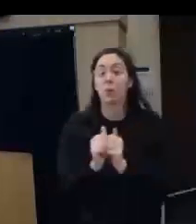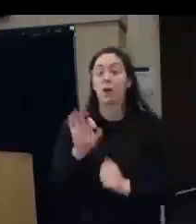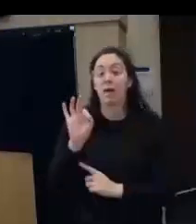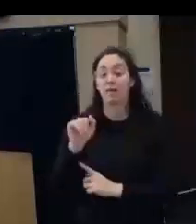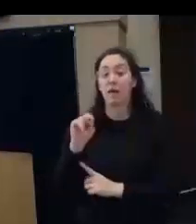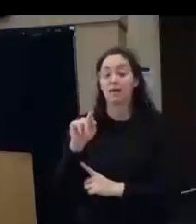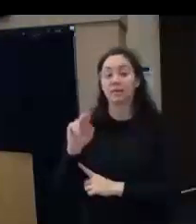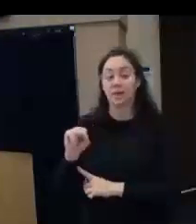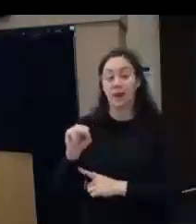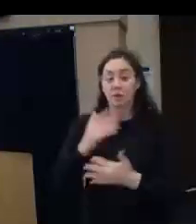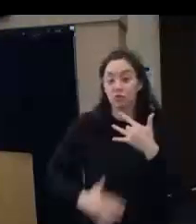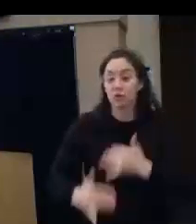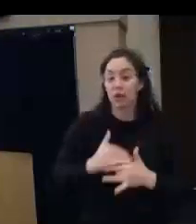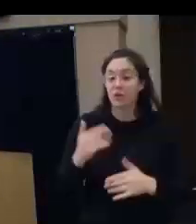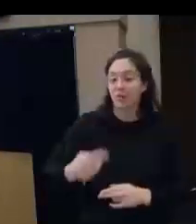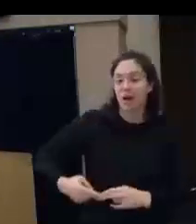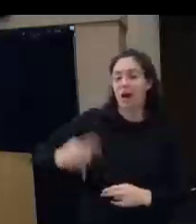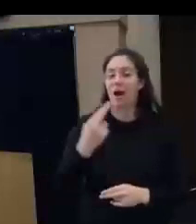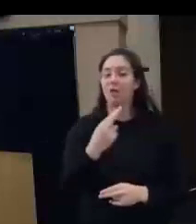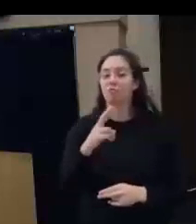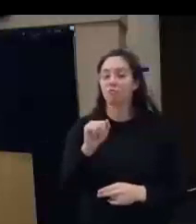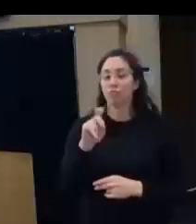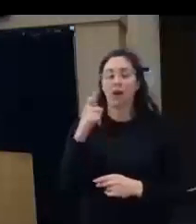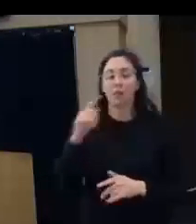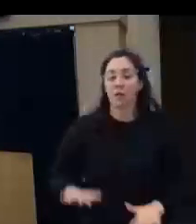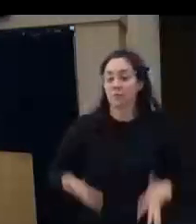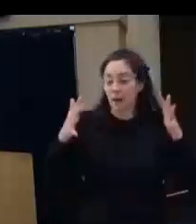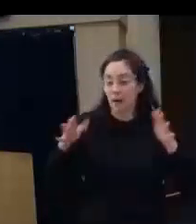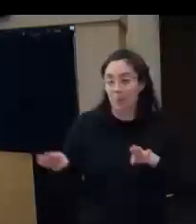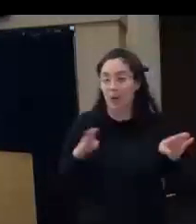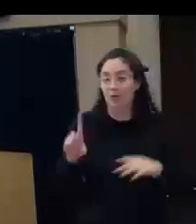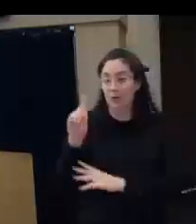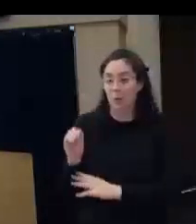anxiety and behavioral disorders and there needs to be a low threshold for the provision of mental